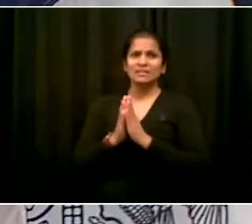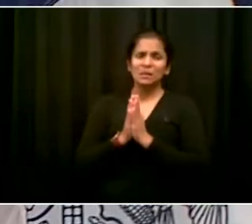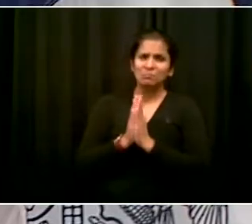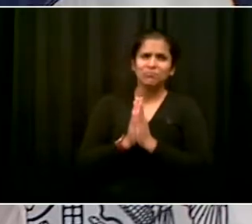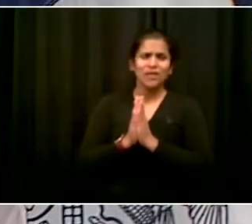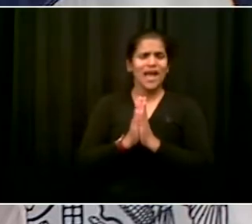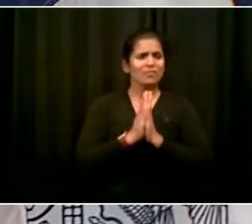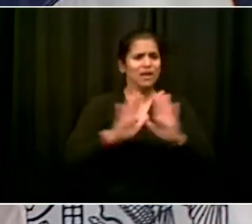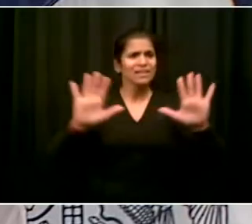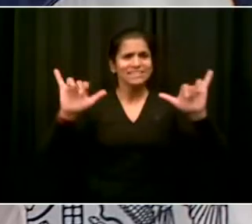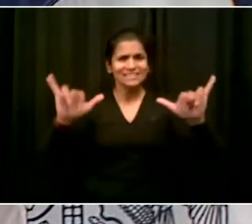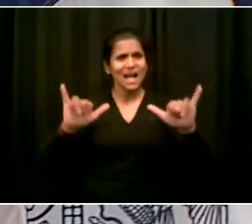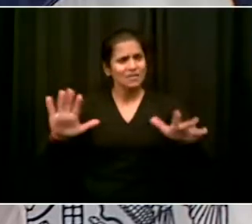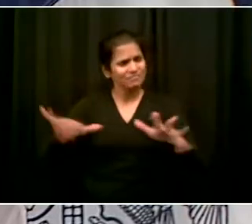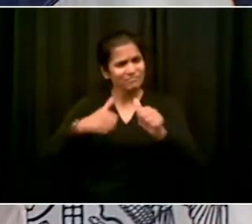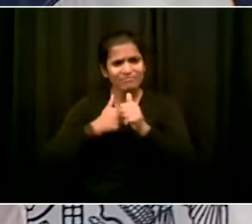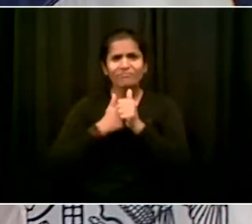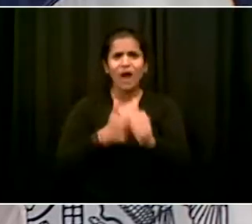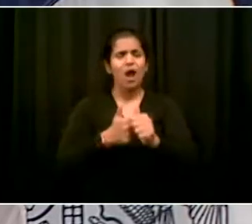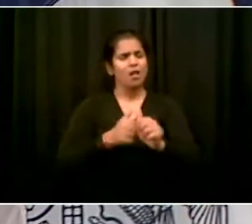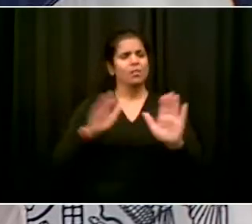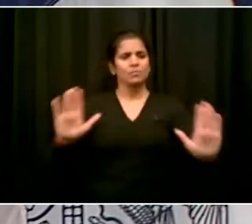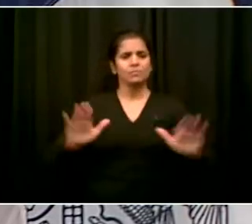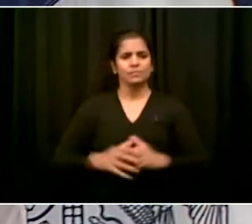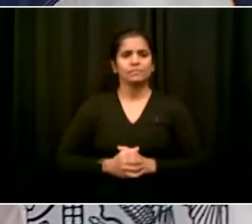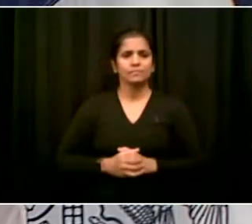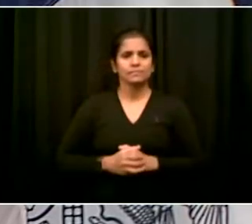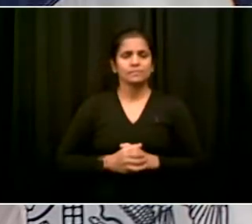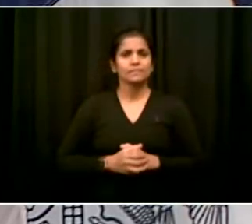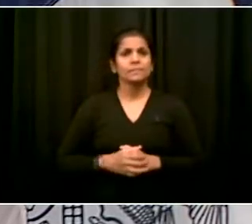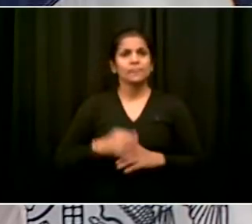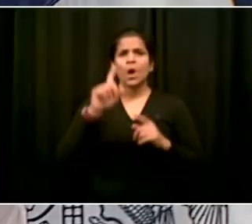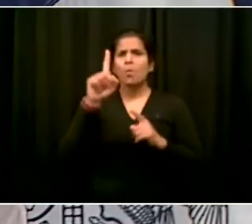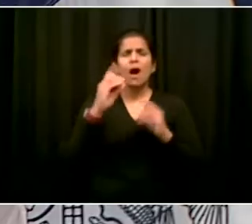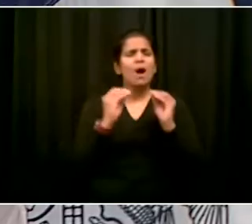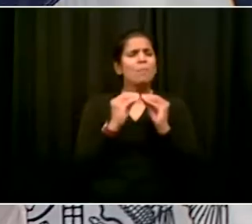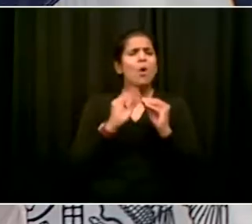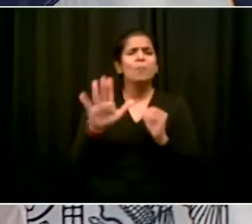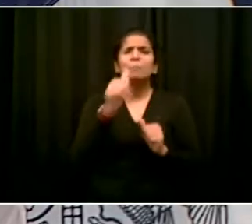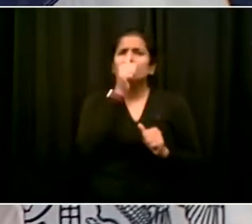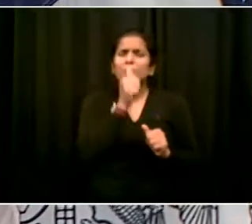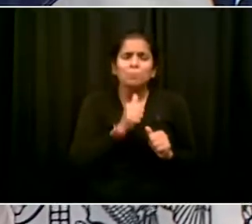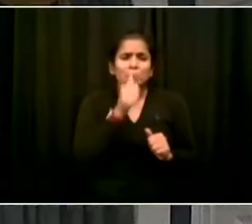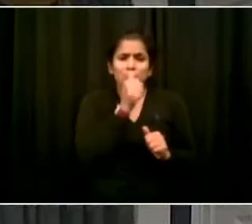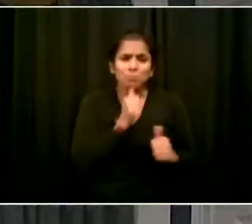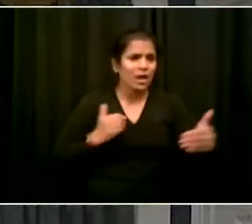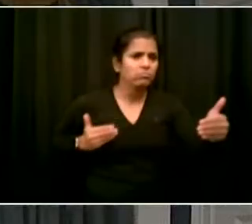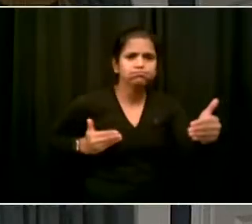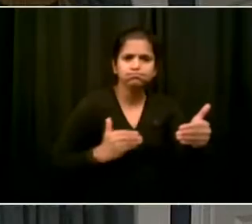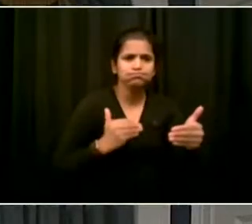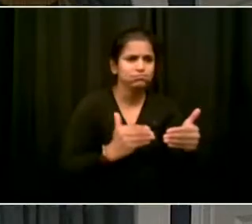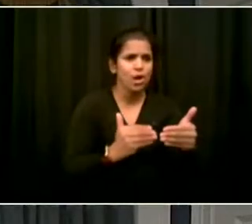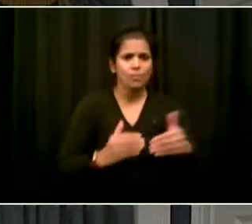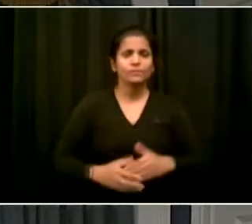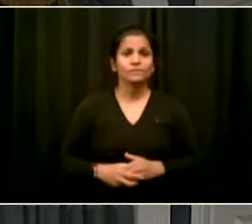YOU HAVE TO SAY WITH TREMENDOUS GRATITUDE, WNE OYRKERS HAVE HEARD THE CALL AND IF ACTED ON IIT VEERY SINGLE